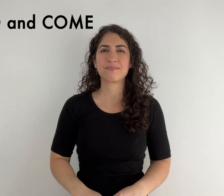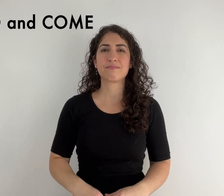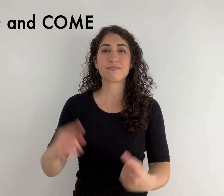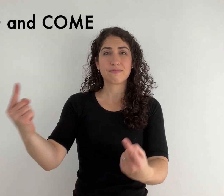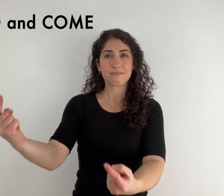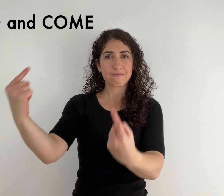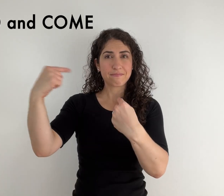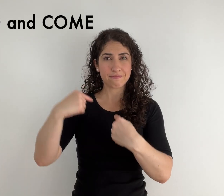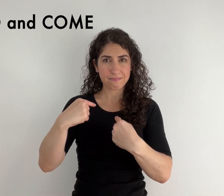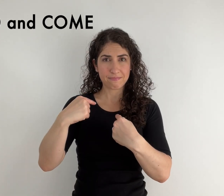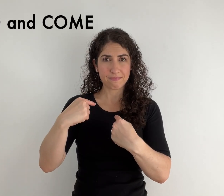COME